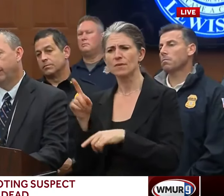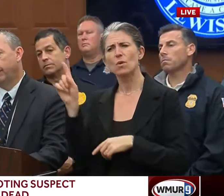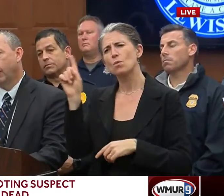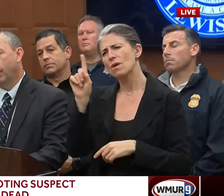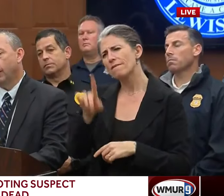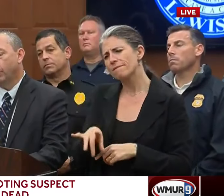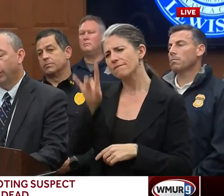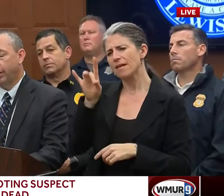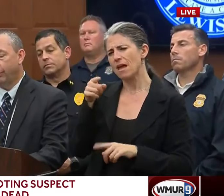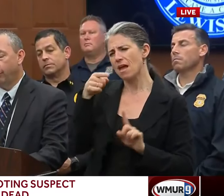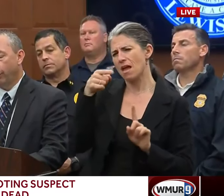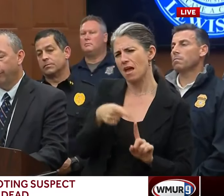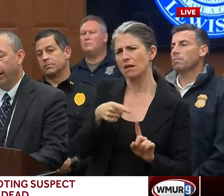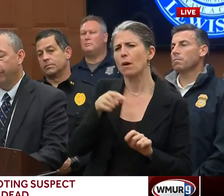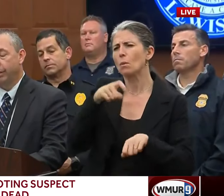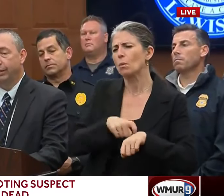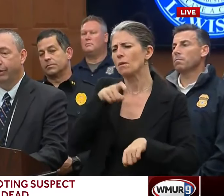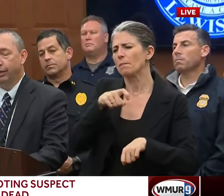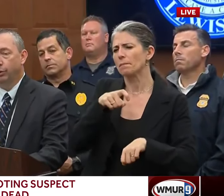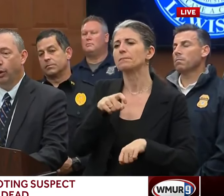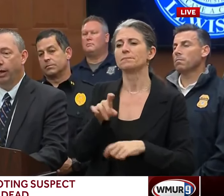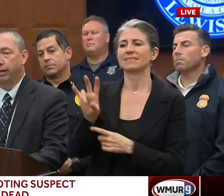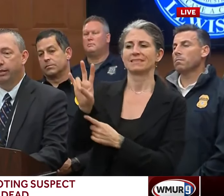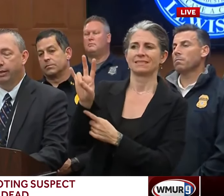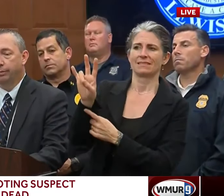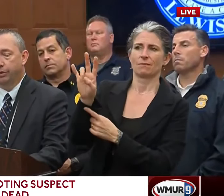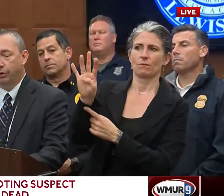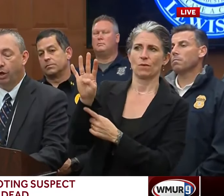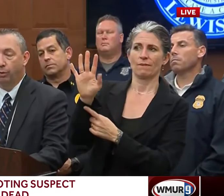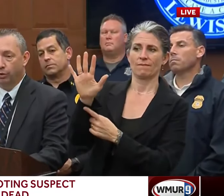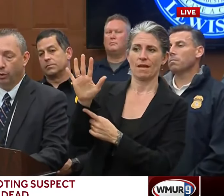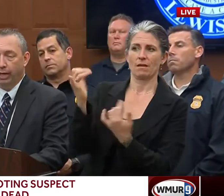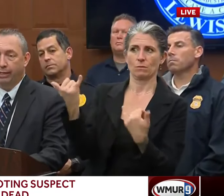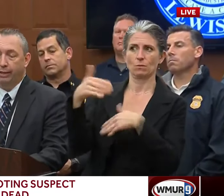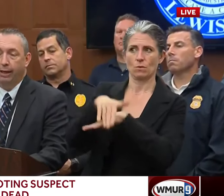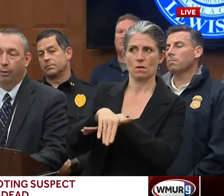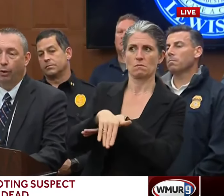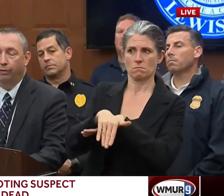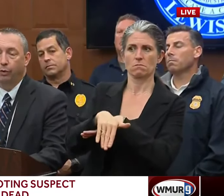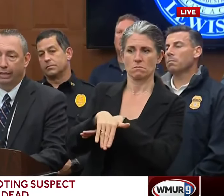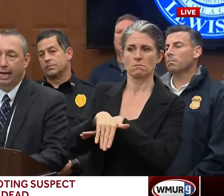SO RIGHT HERE, SIR, WHERE EXACTLY DID YOU FIND HIM AND WHEN EXACTLY DID YOU FIND.